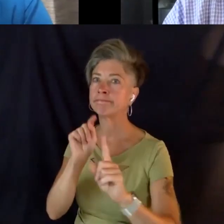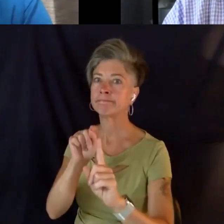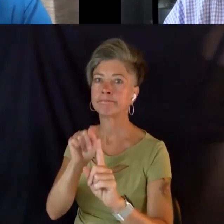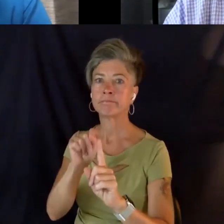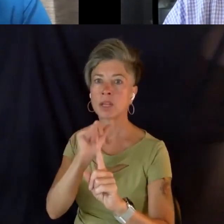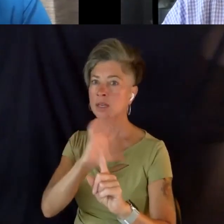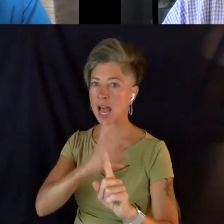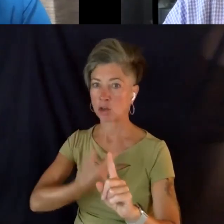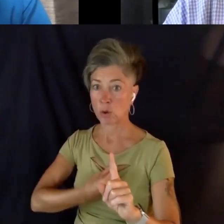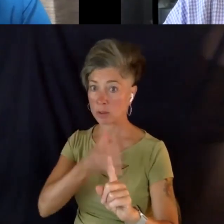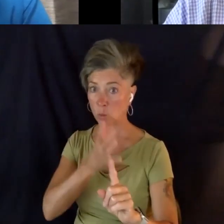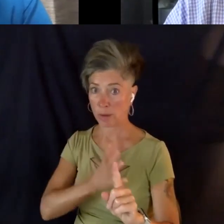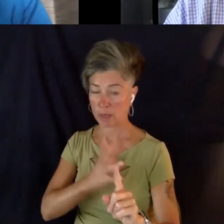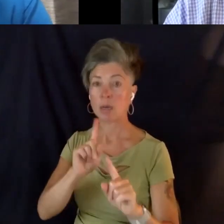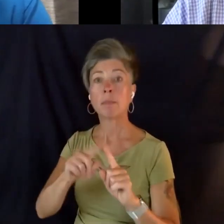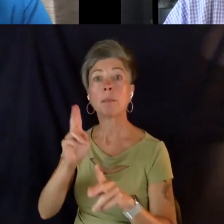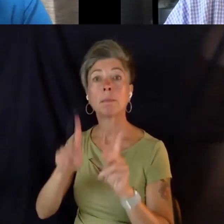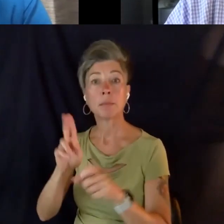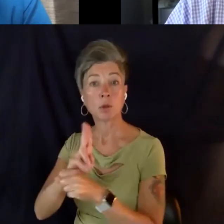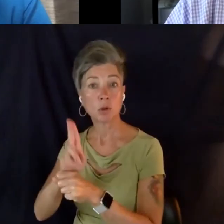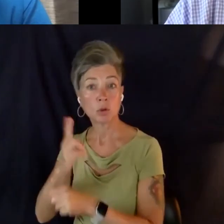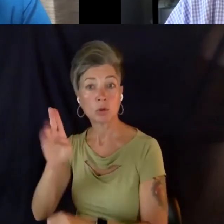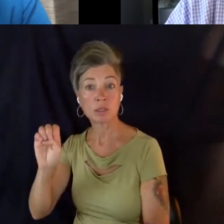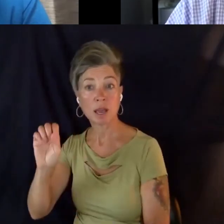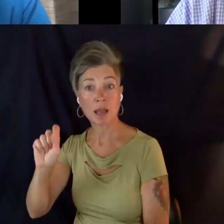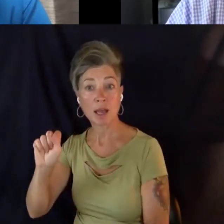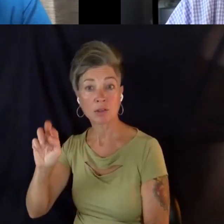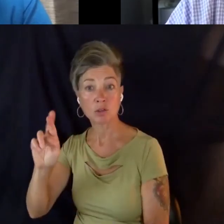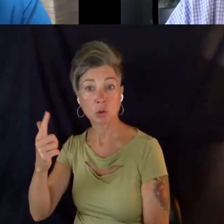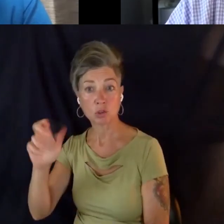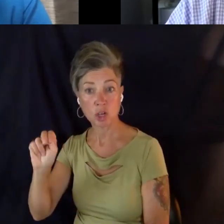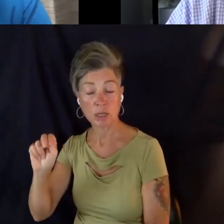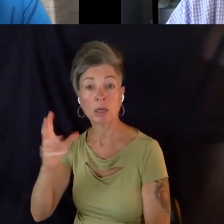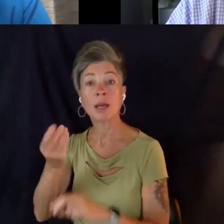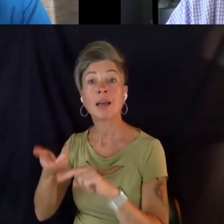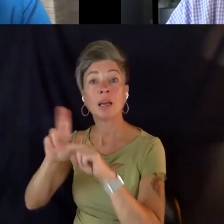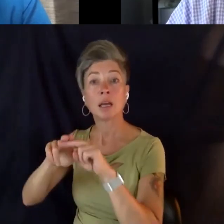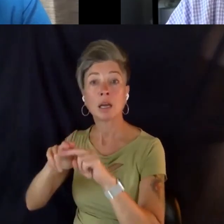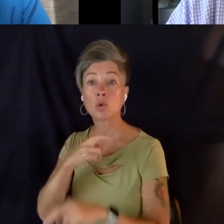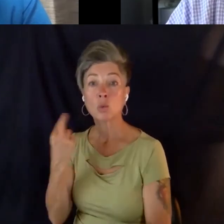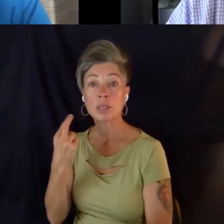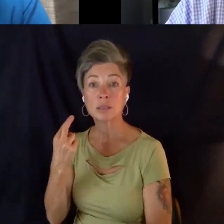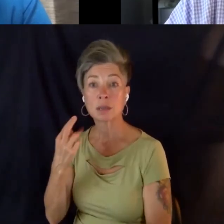but it was talking about folks that are on estrogen and there's a increased risk of blood clot changes